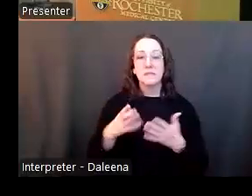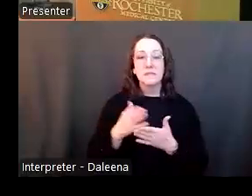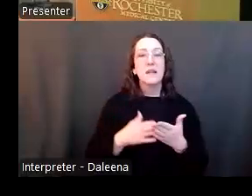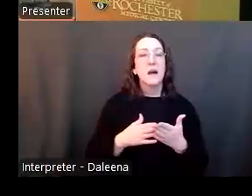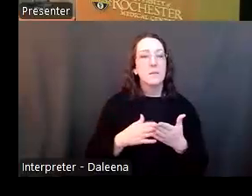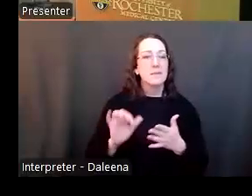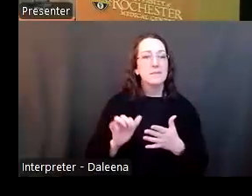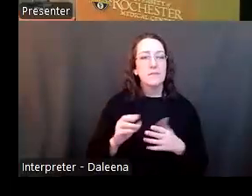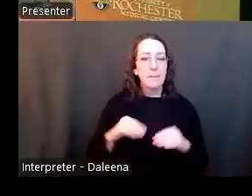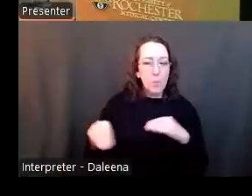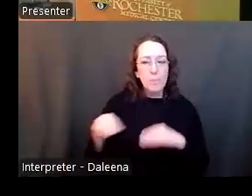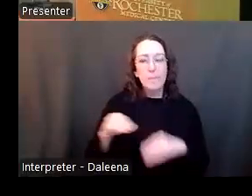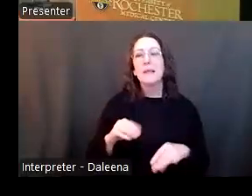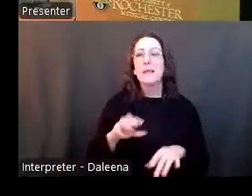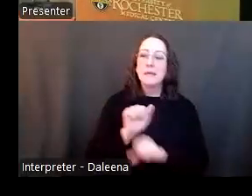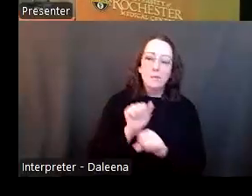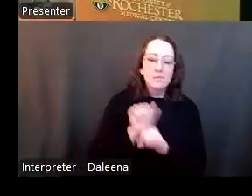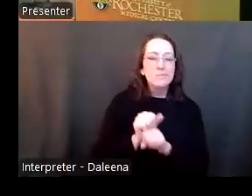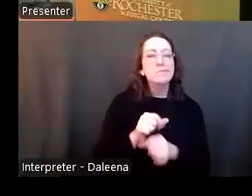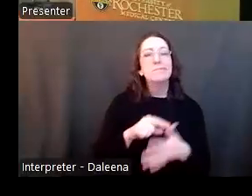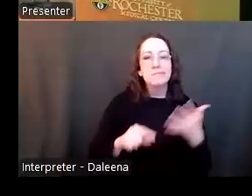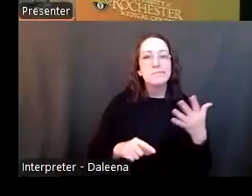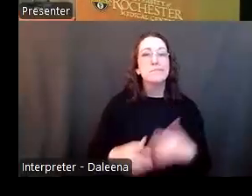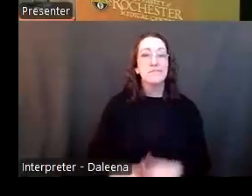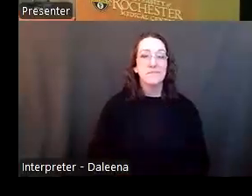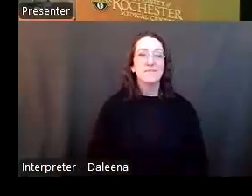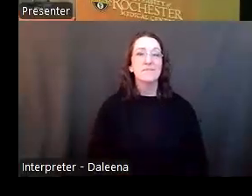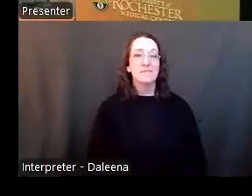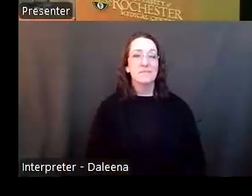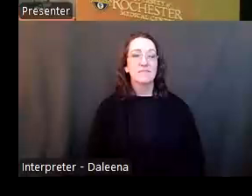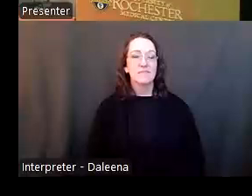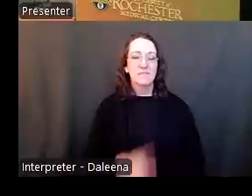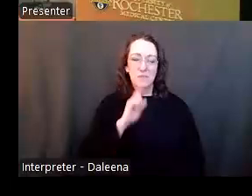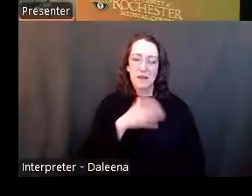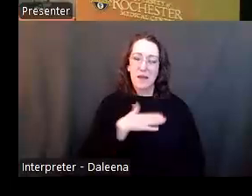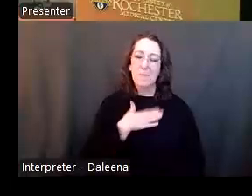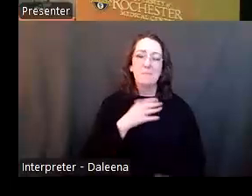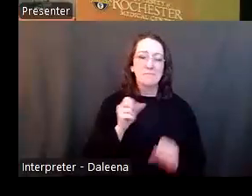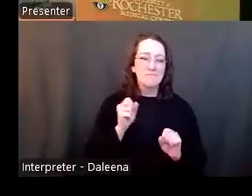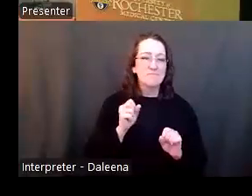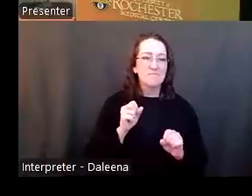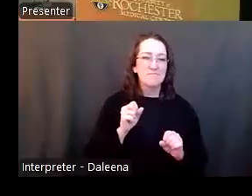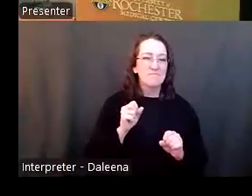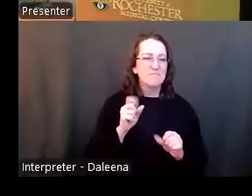Mobility employment um so we're really happy to be able to you know get a little more of the patient